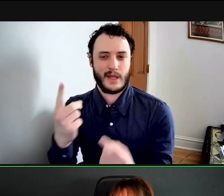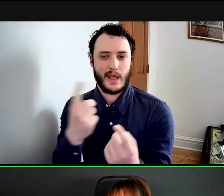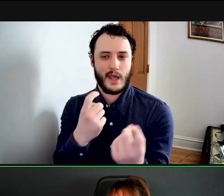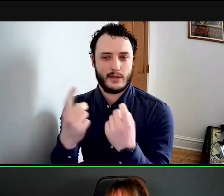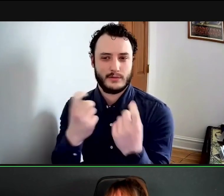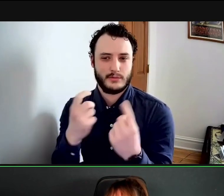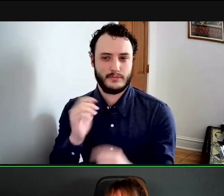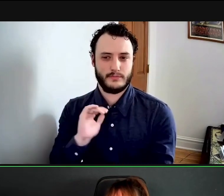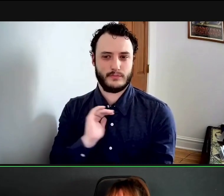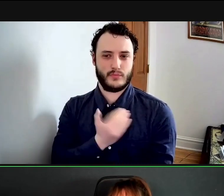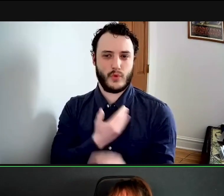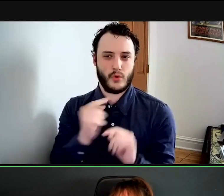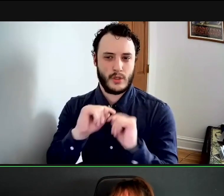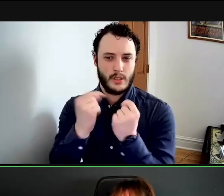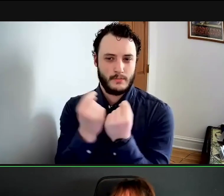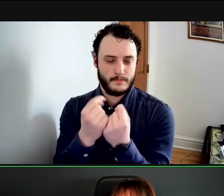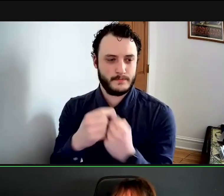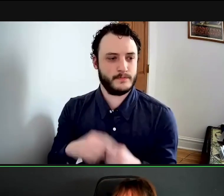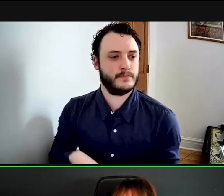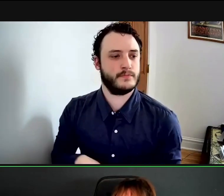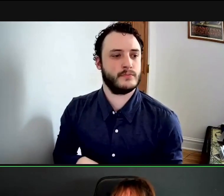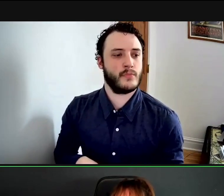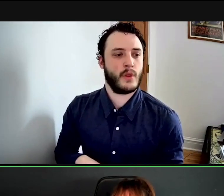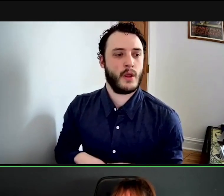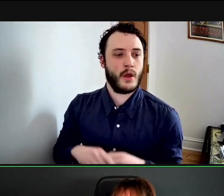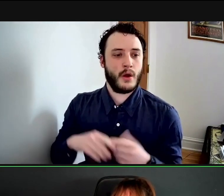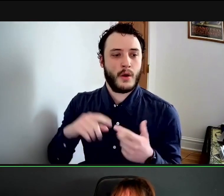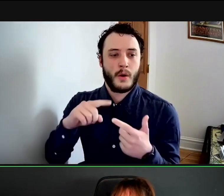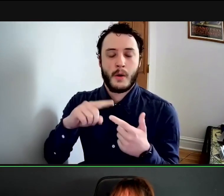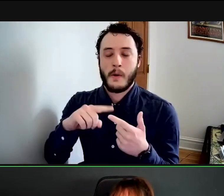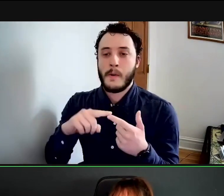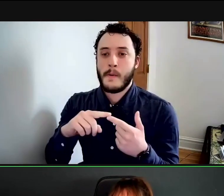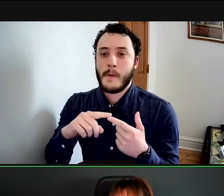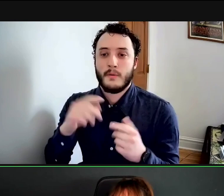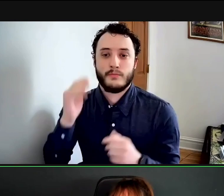Today, please use the Q&A feature to ask any questions of our team.